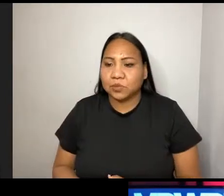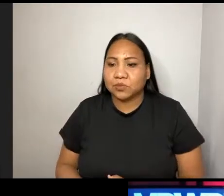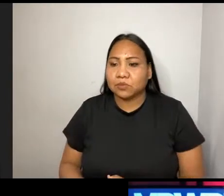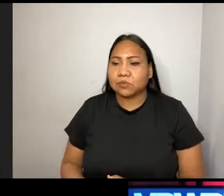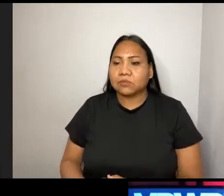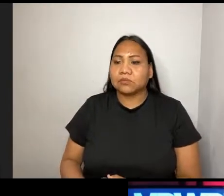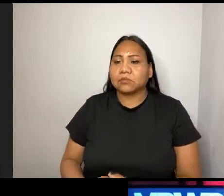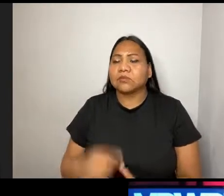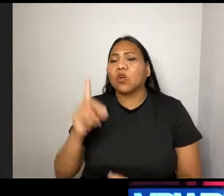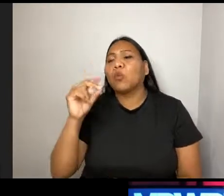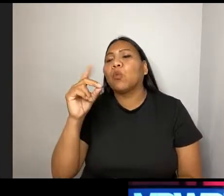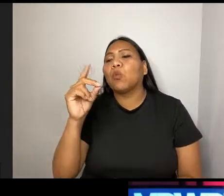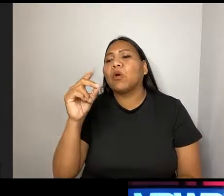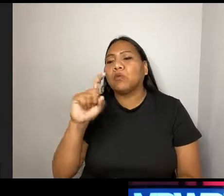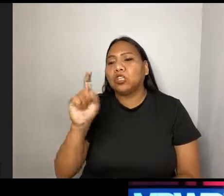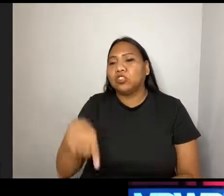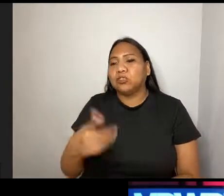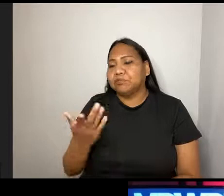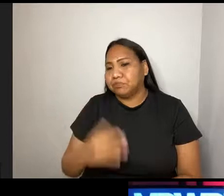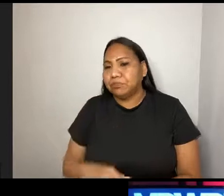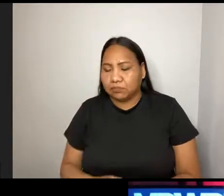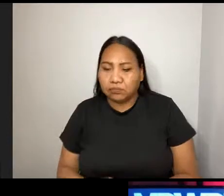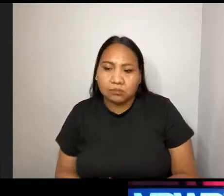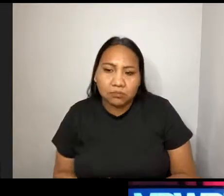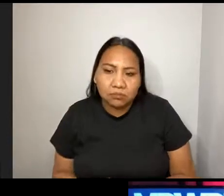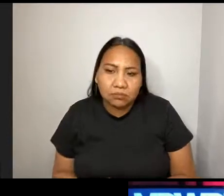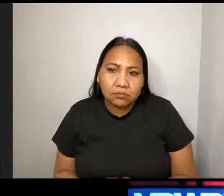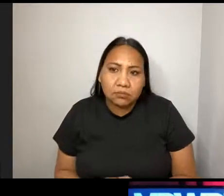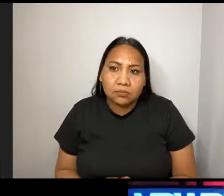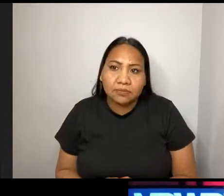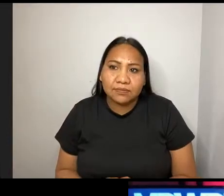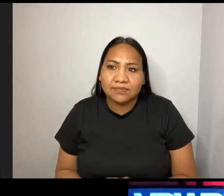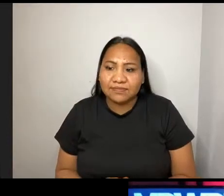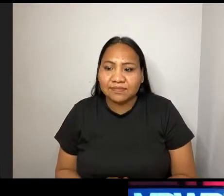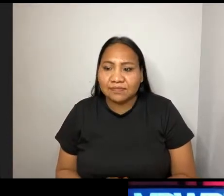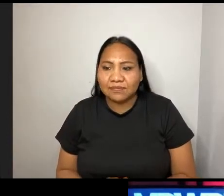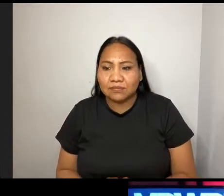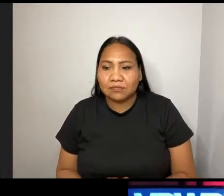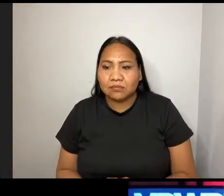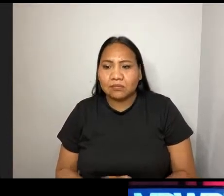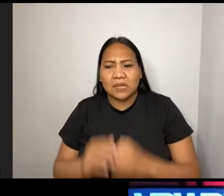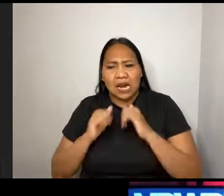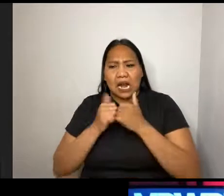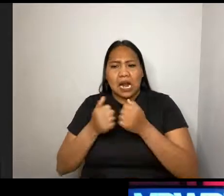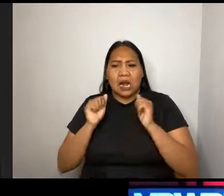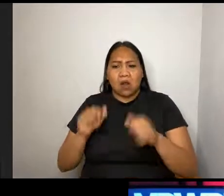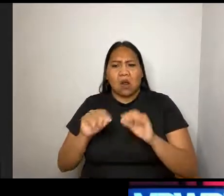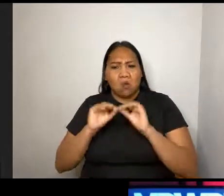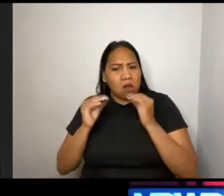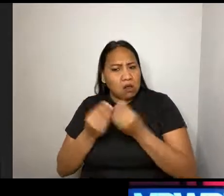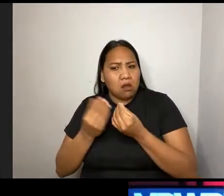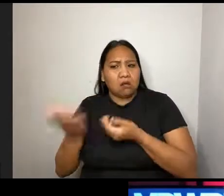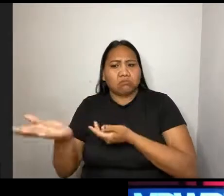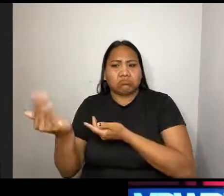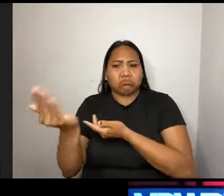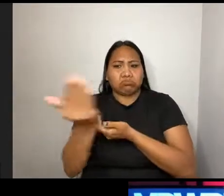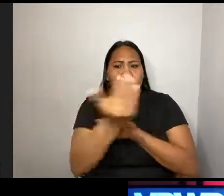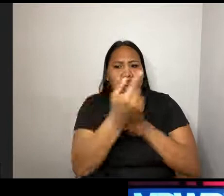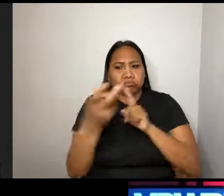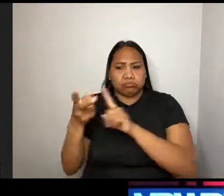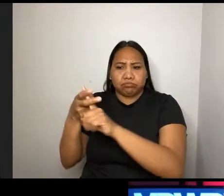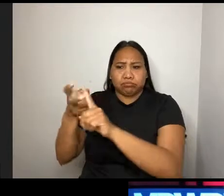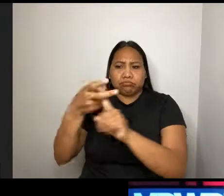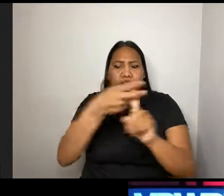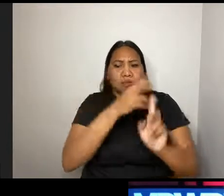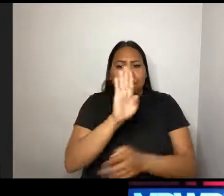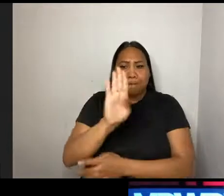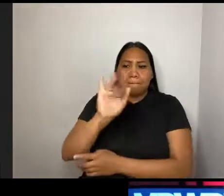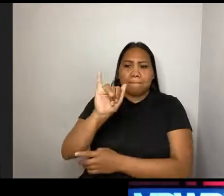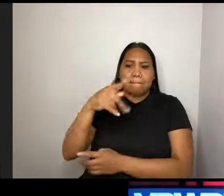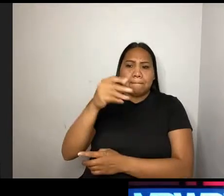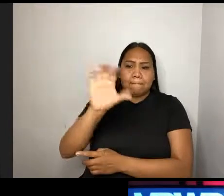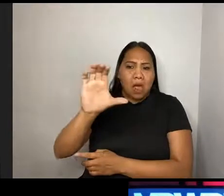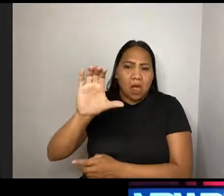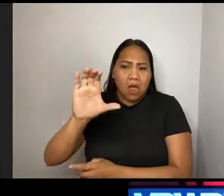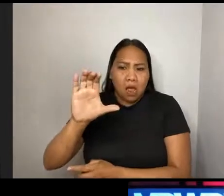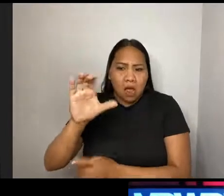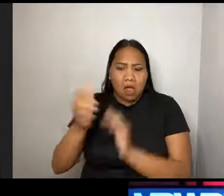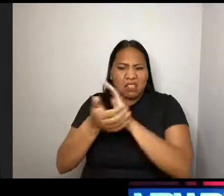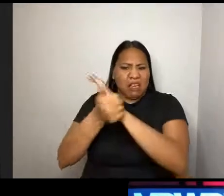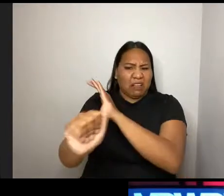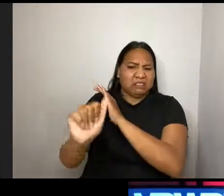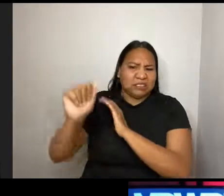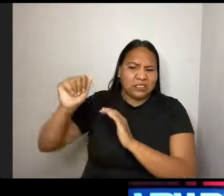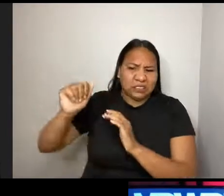can develop diverse BIPOC talent. If you have any thoughts about, you know, you talked about hiring.